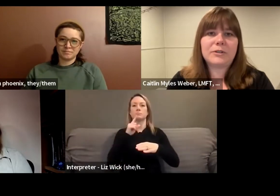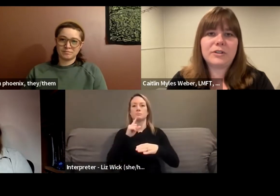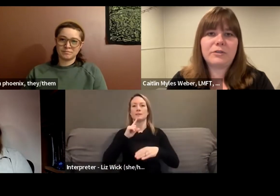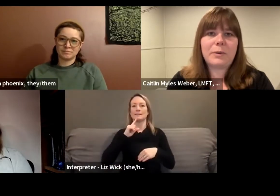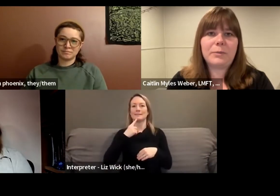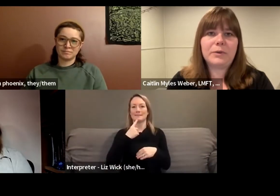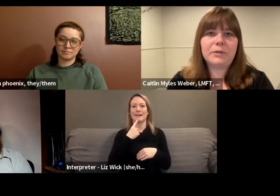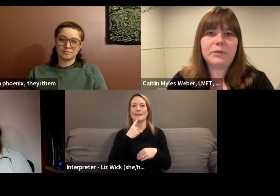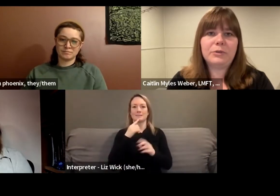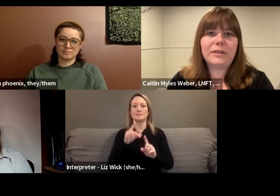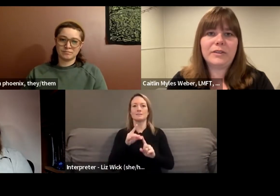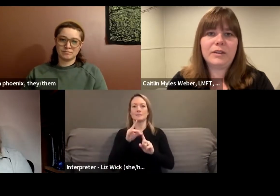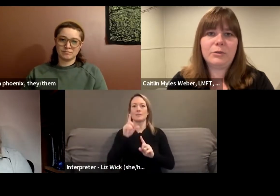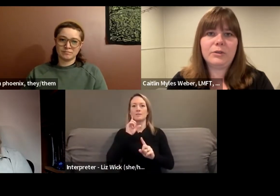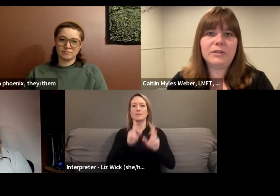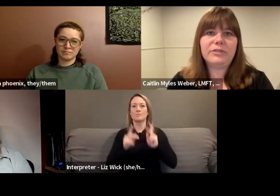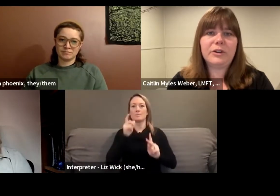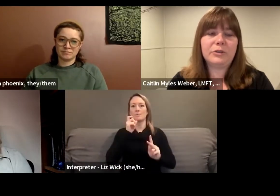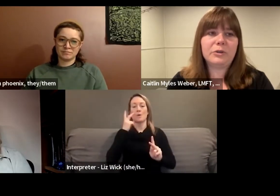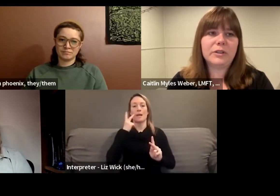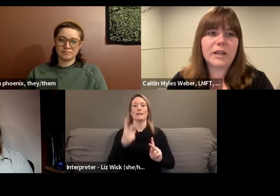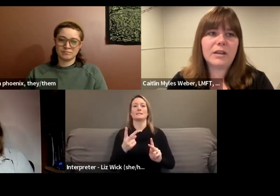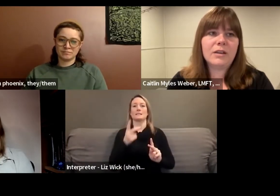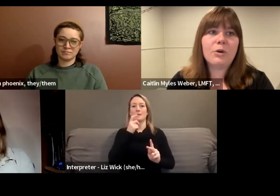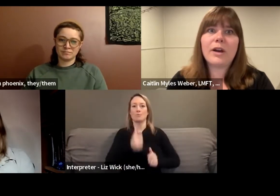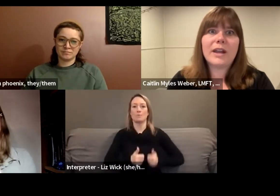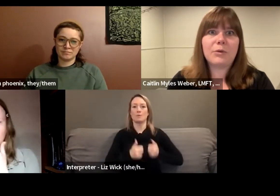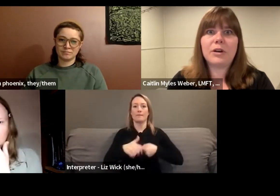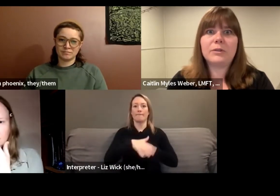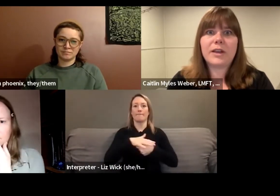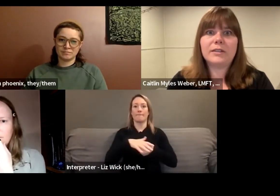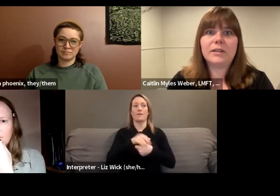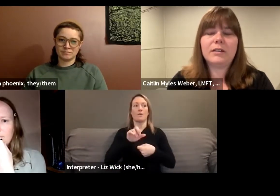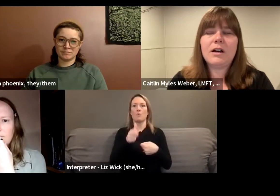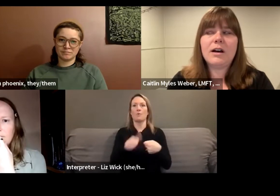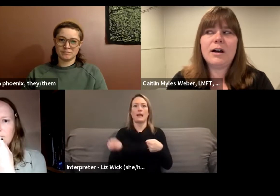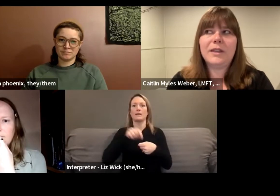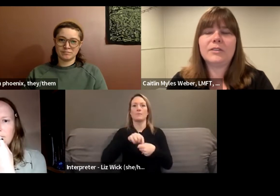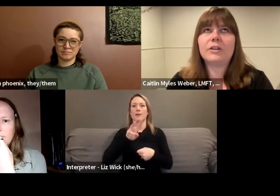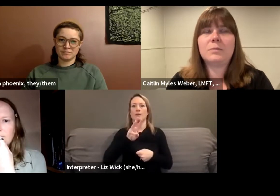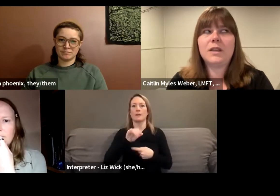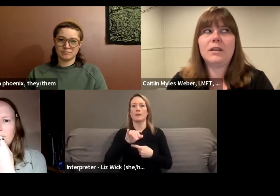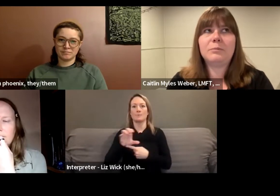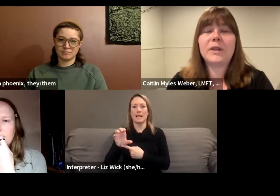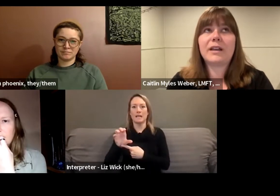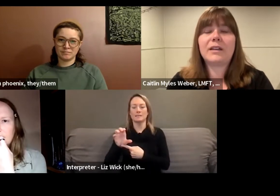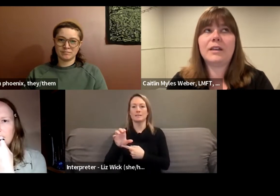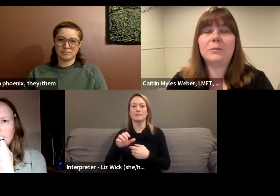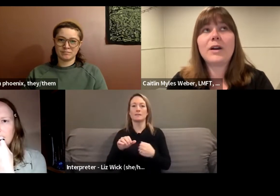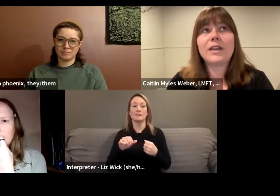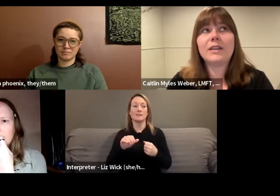especially for people who I see who live here locally or anywhere in Wisconsin. It's hard to be black in Milwaukee.